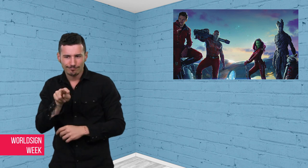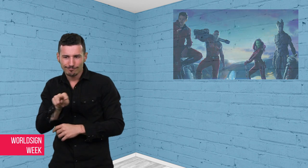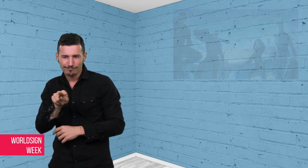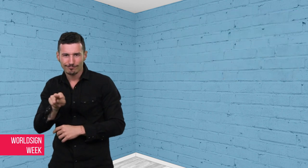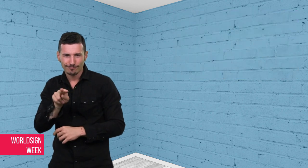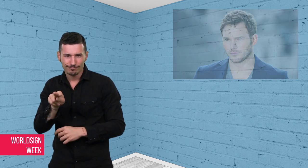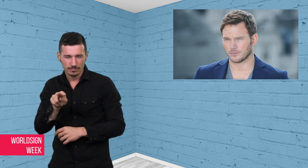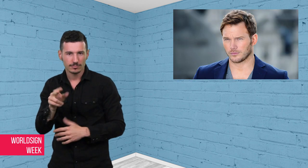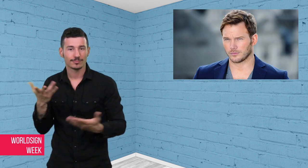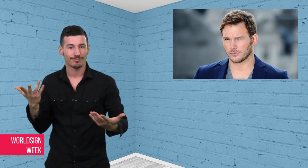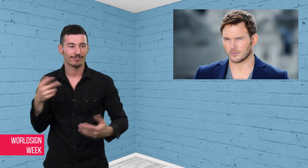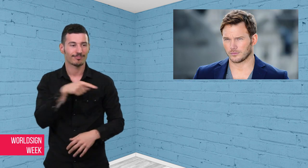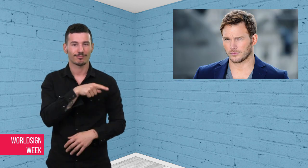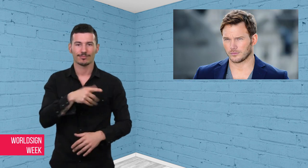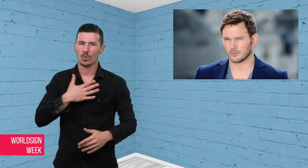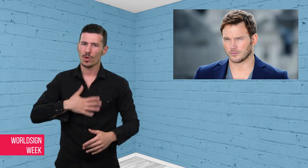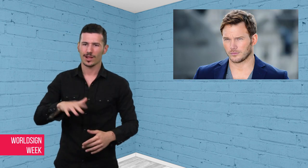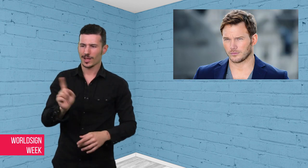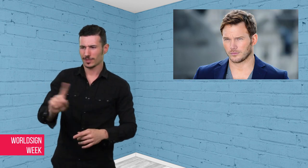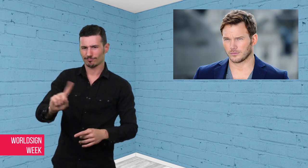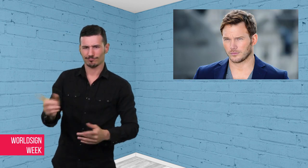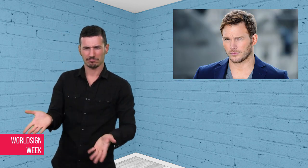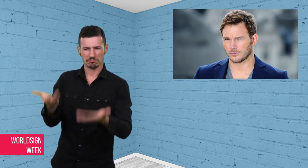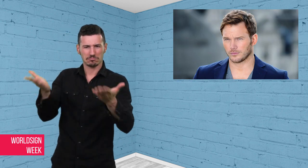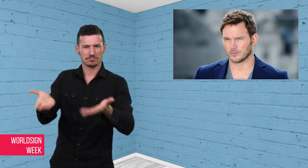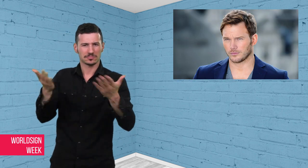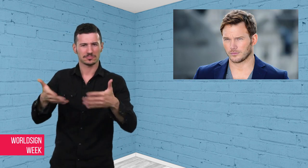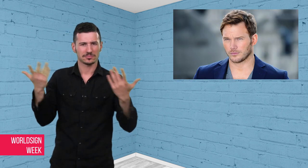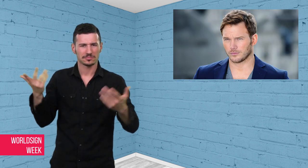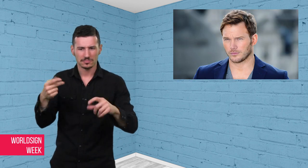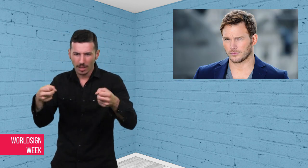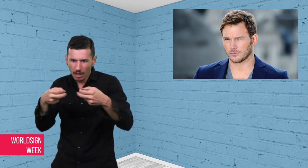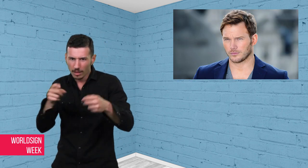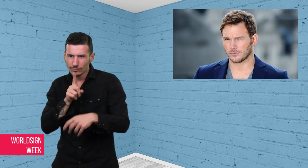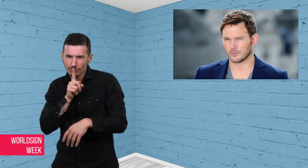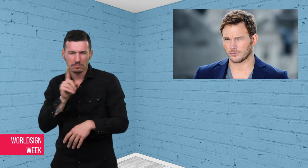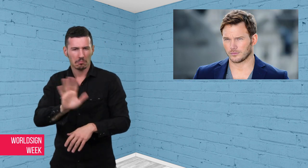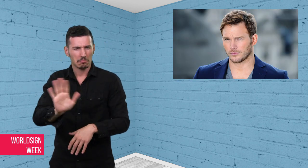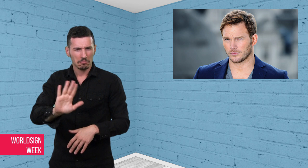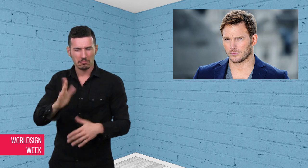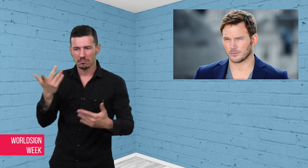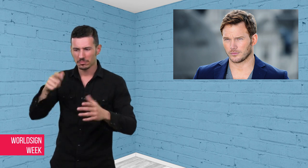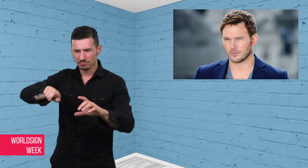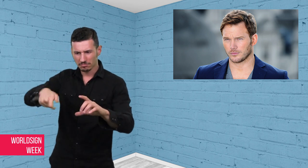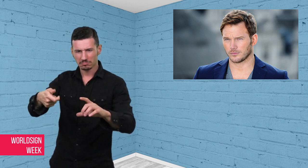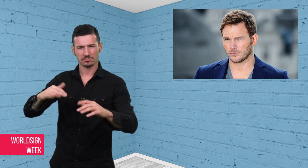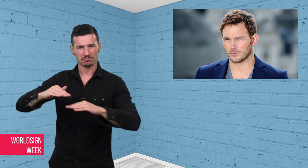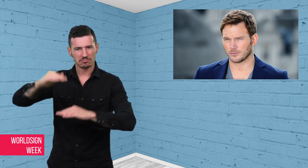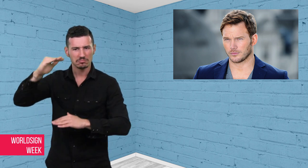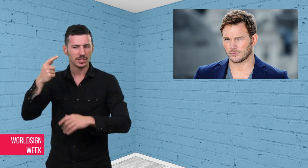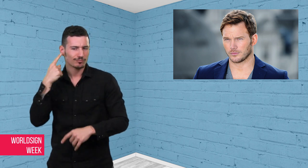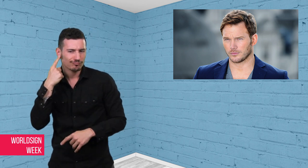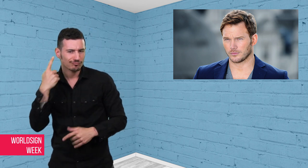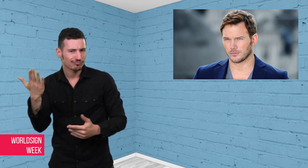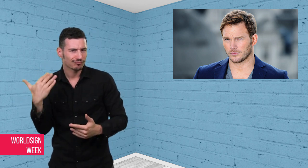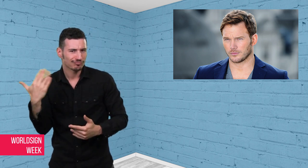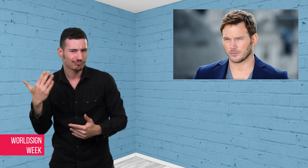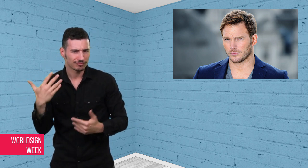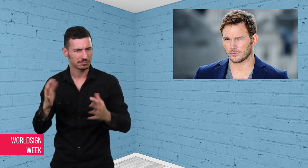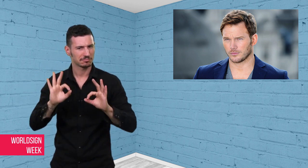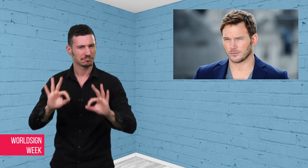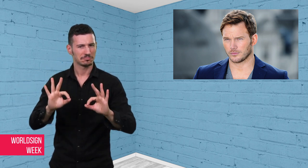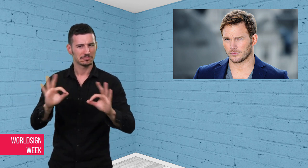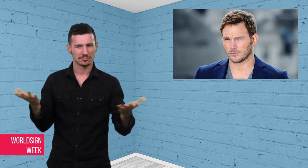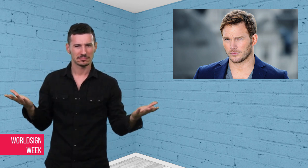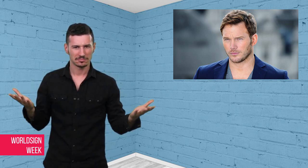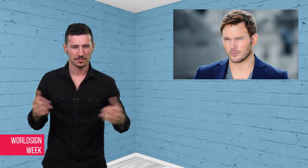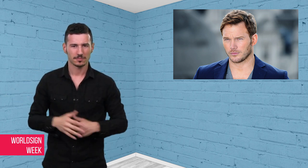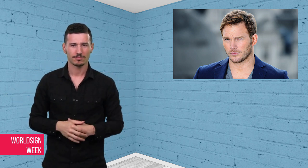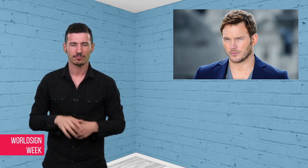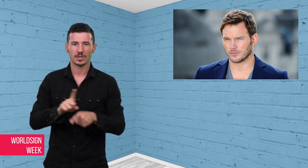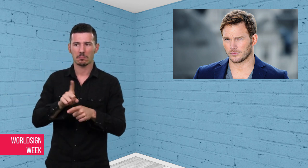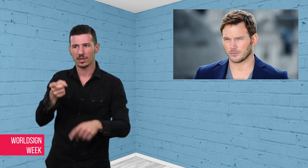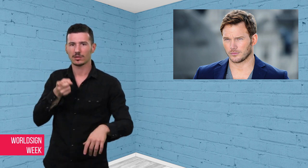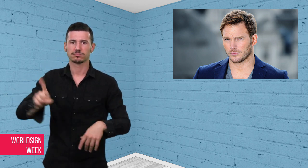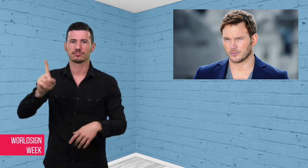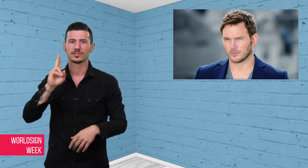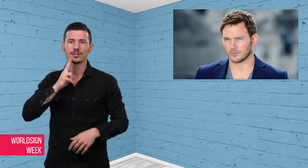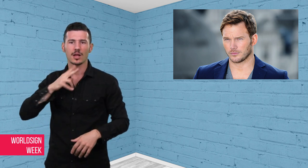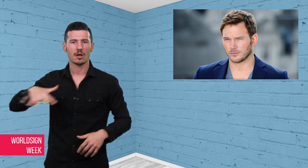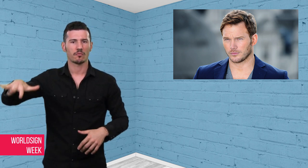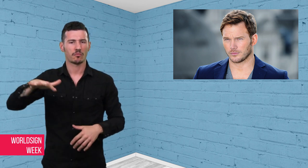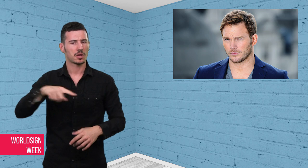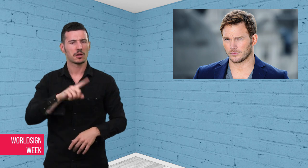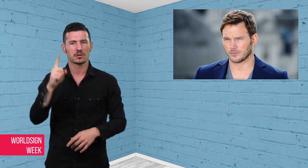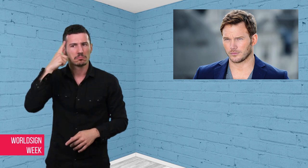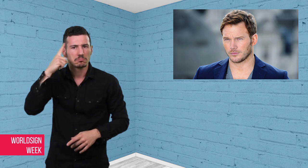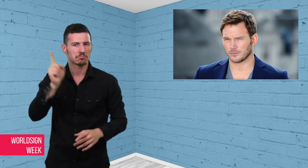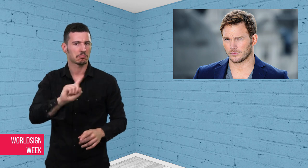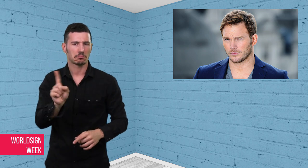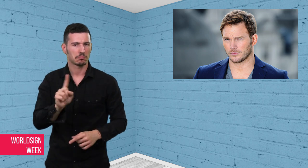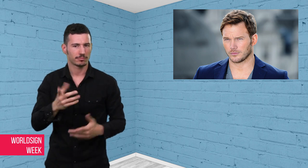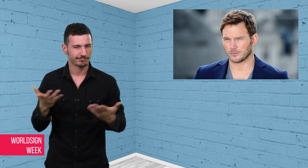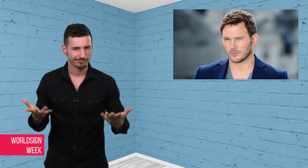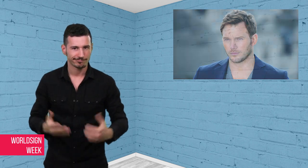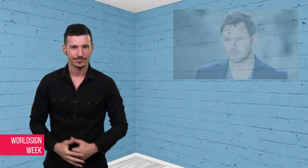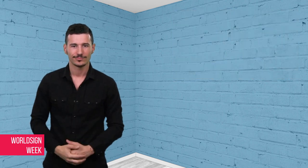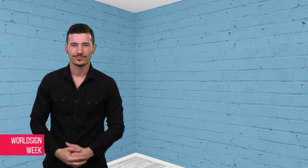people to not bother with the subtitles and enjoy listening.